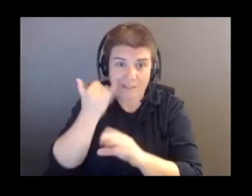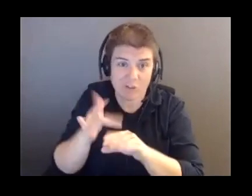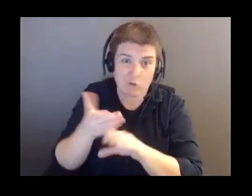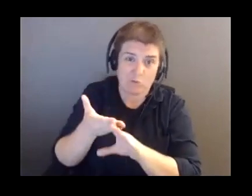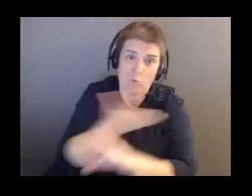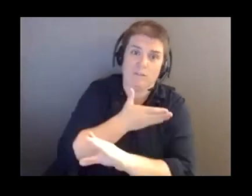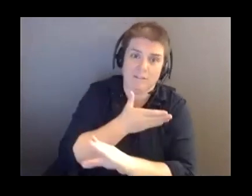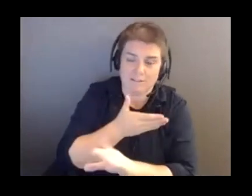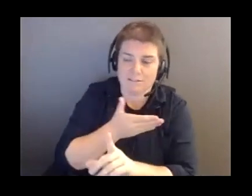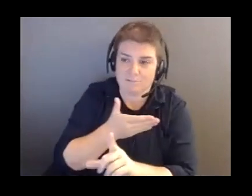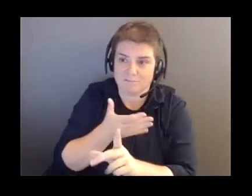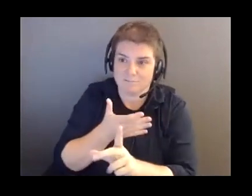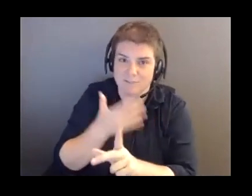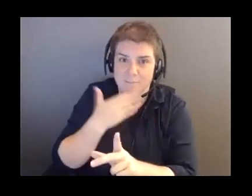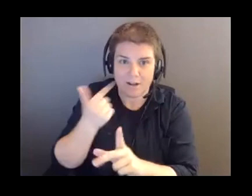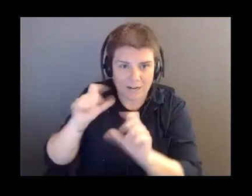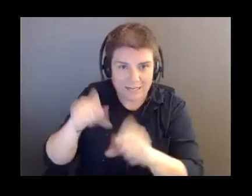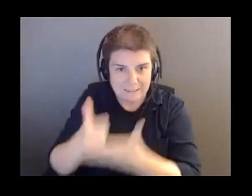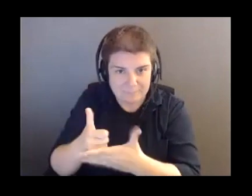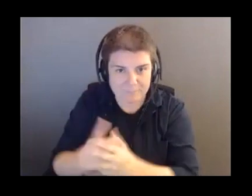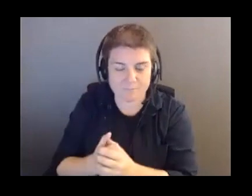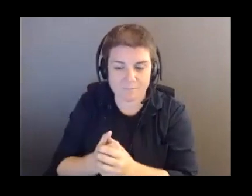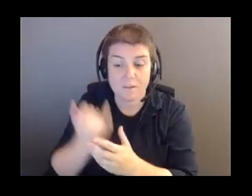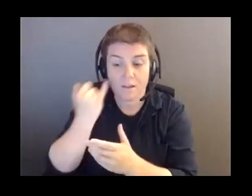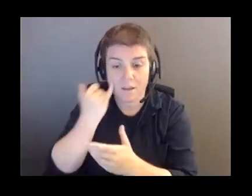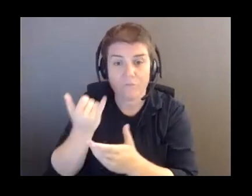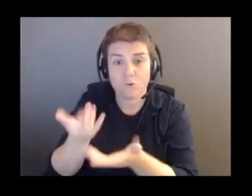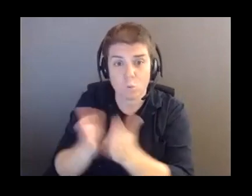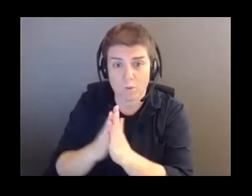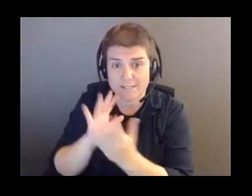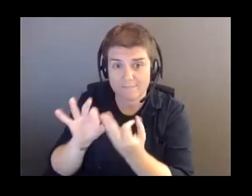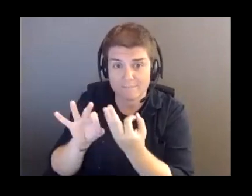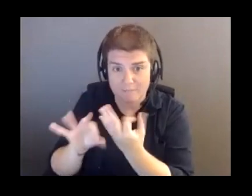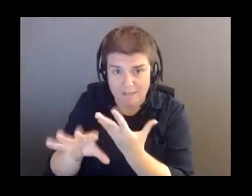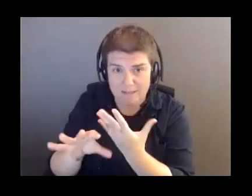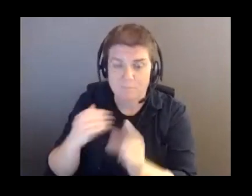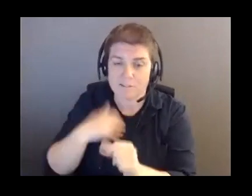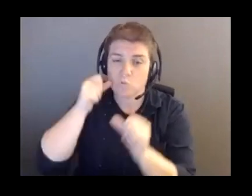able to help you. And if you do request feedback, please remember to do so at least one week